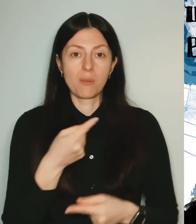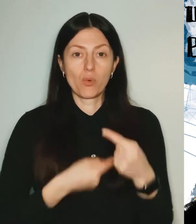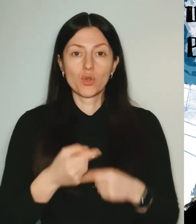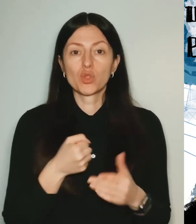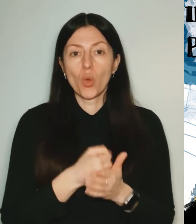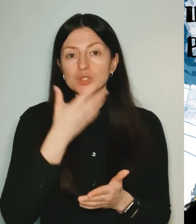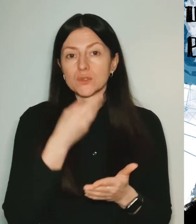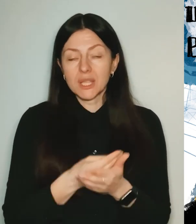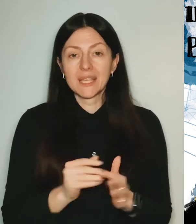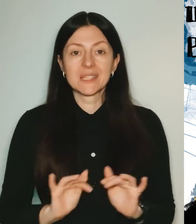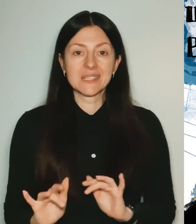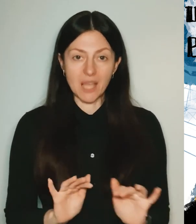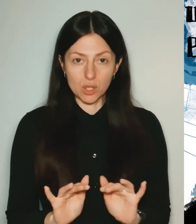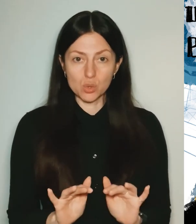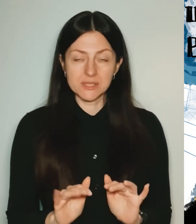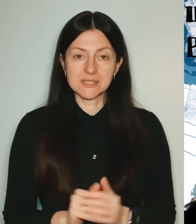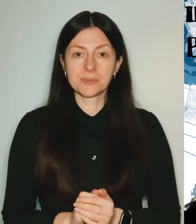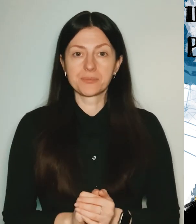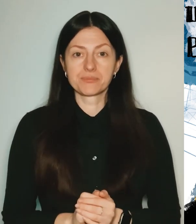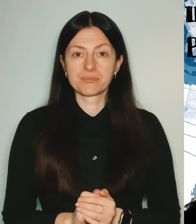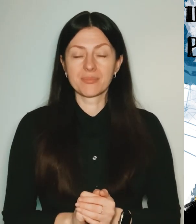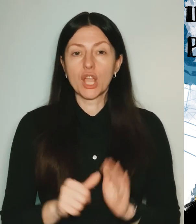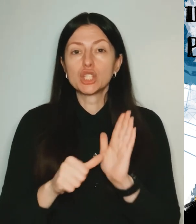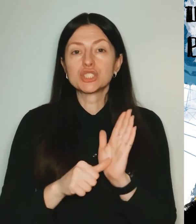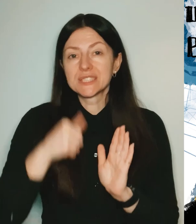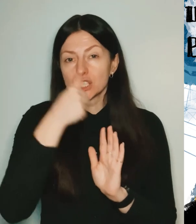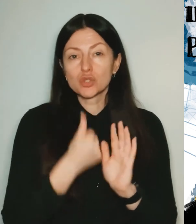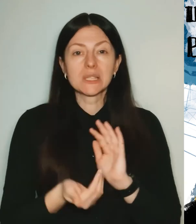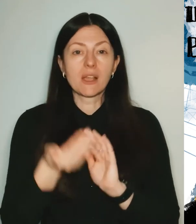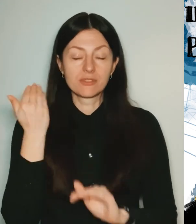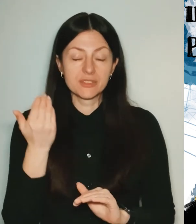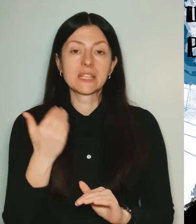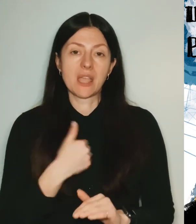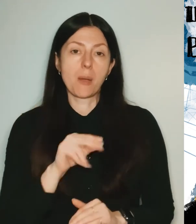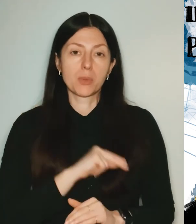I return to the things that I used to do six years ago,